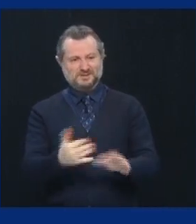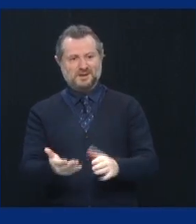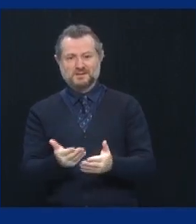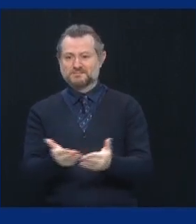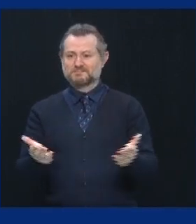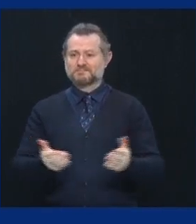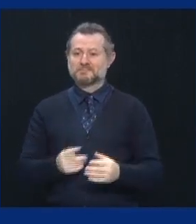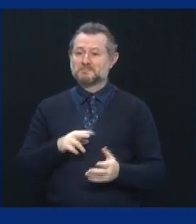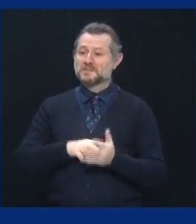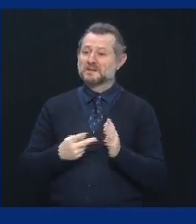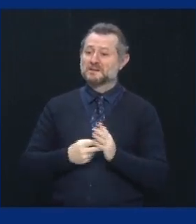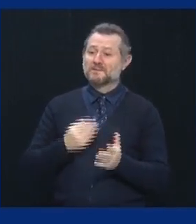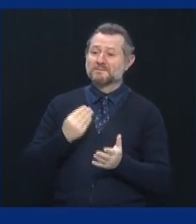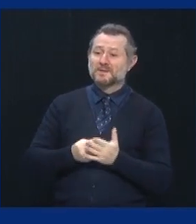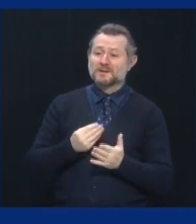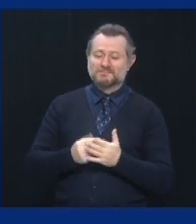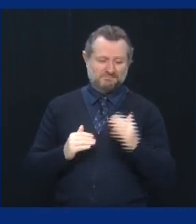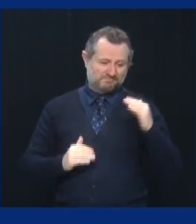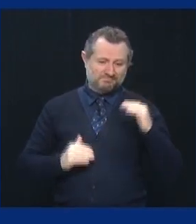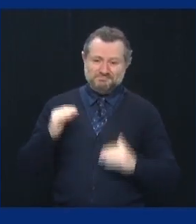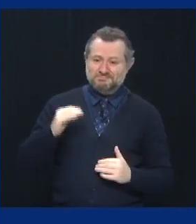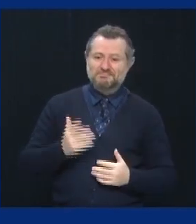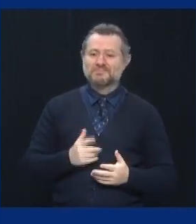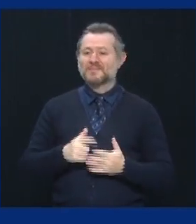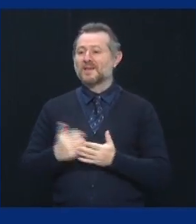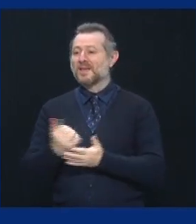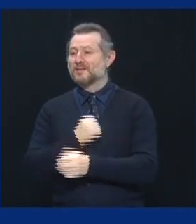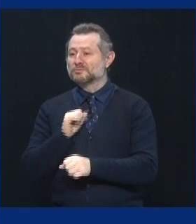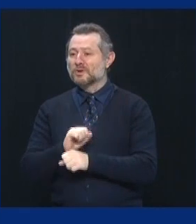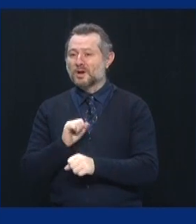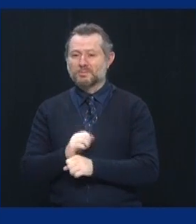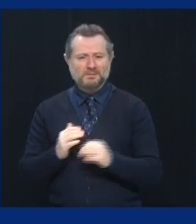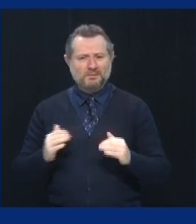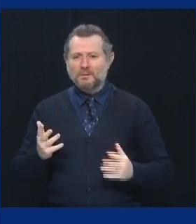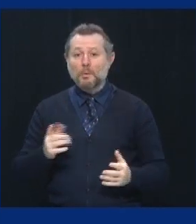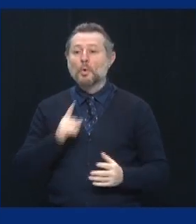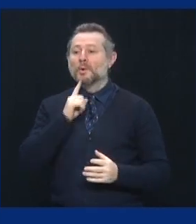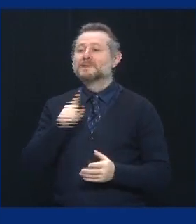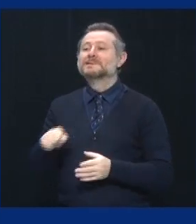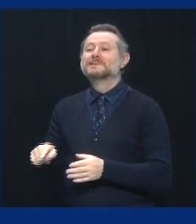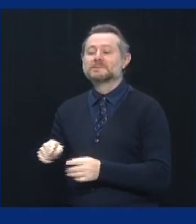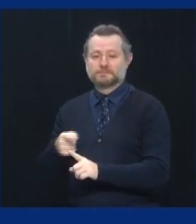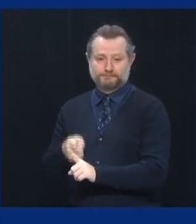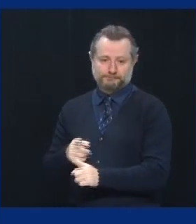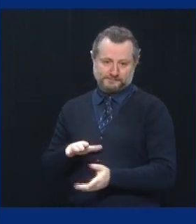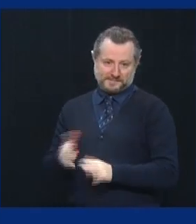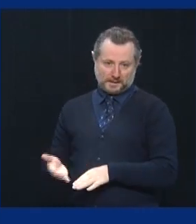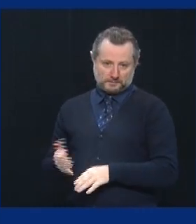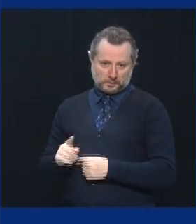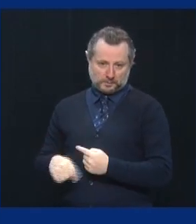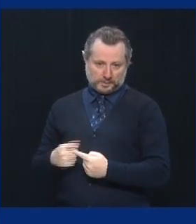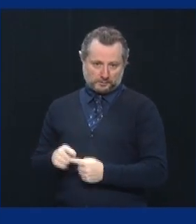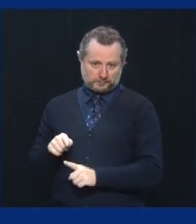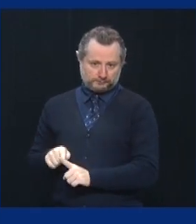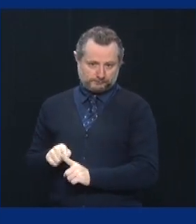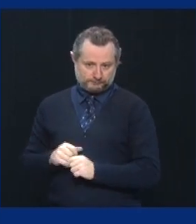IN THE BLACK AND LATINO COMMUNITY. AND THAT'S WHY THEY DIED. IT'S A FACT. AND IT'S DEATH. IT'S NOT DIFFERENTIAL IN INCOME.